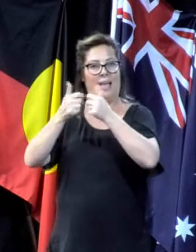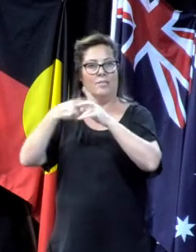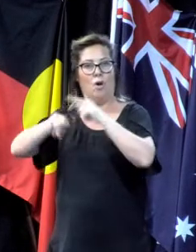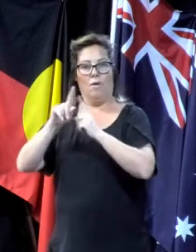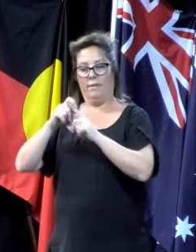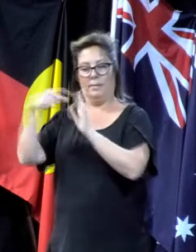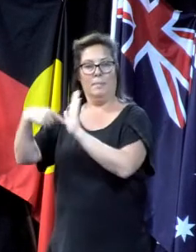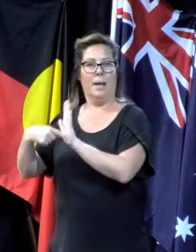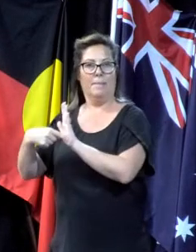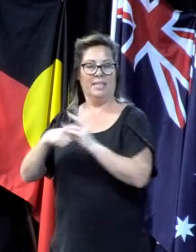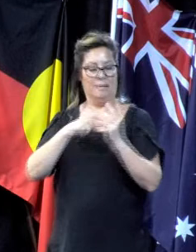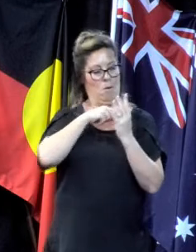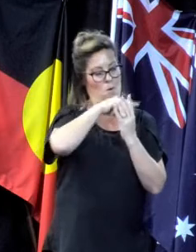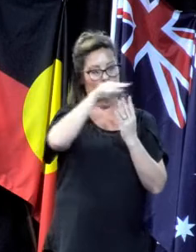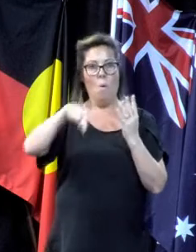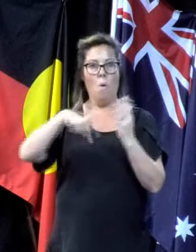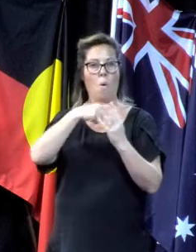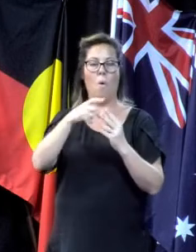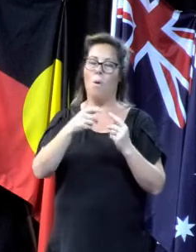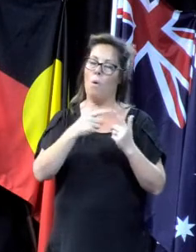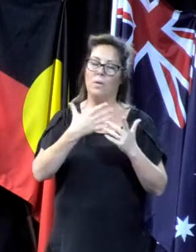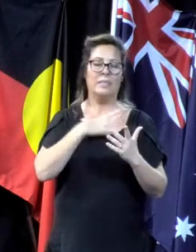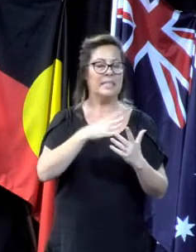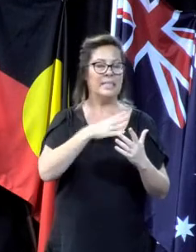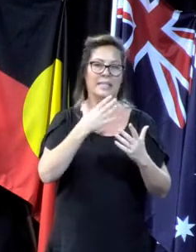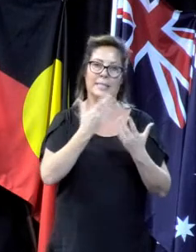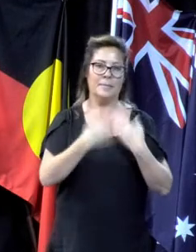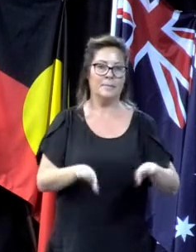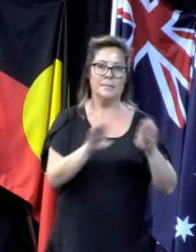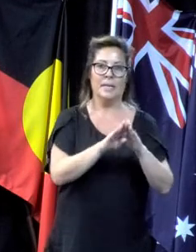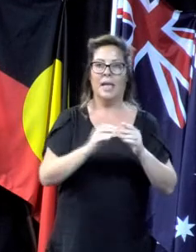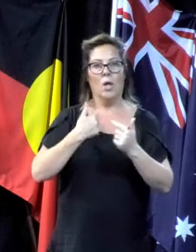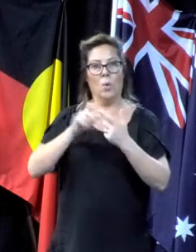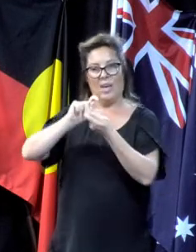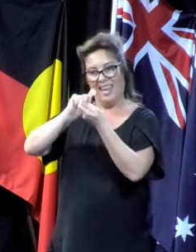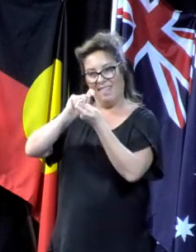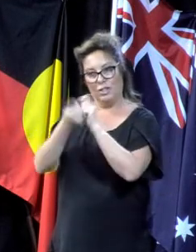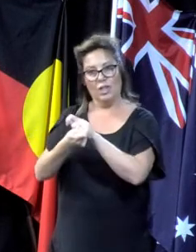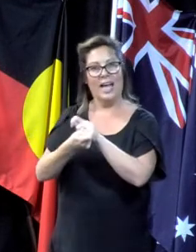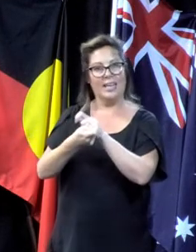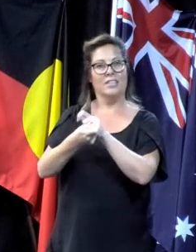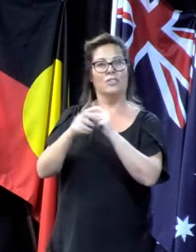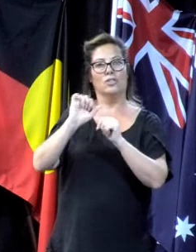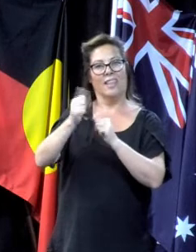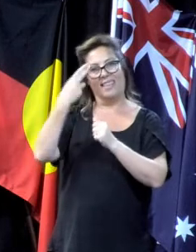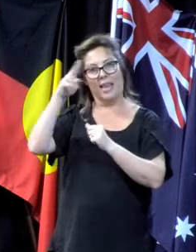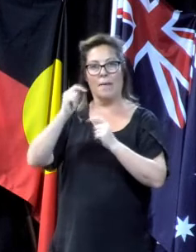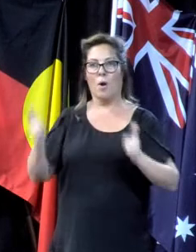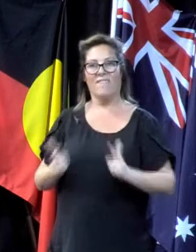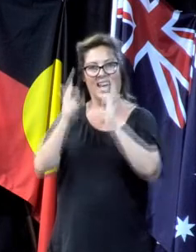At Ingham High we have informally renamed our HOSES HOD Inclusive Practices, which nominally addresses the complication.